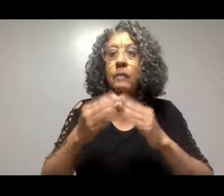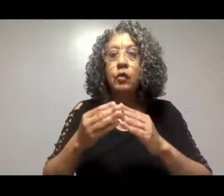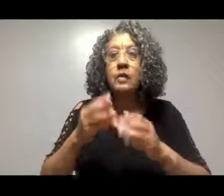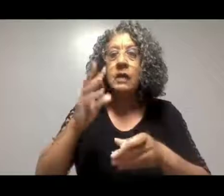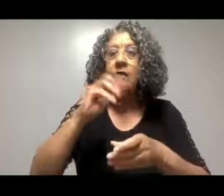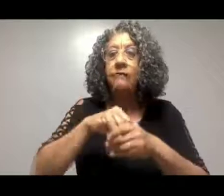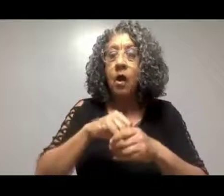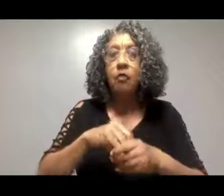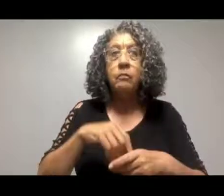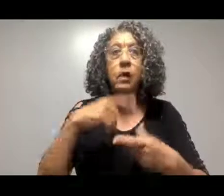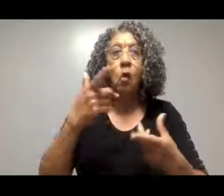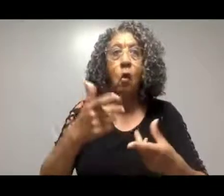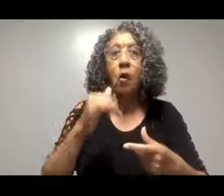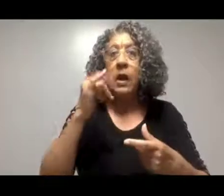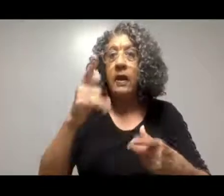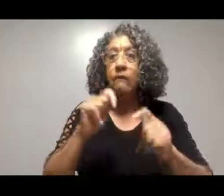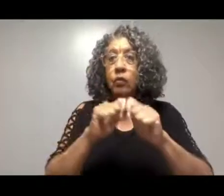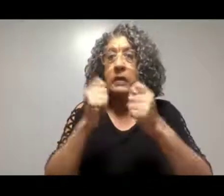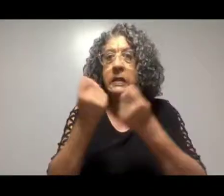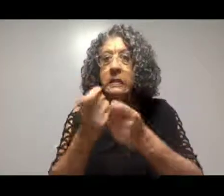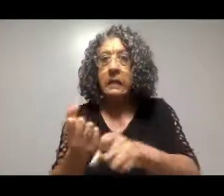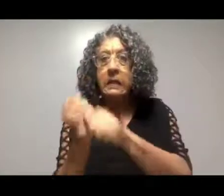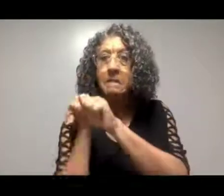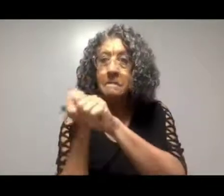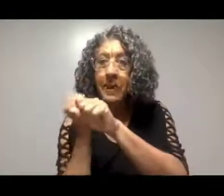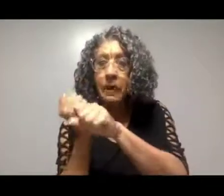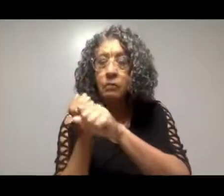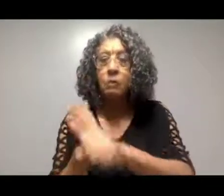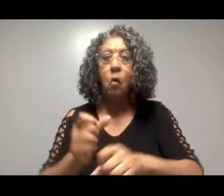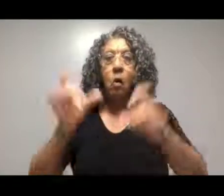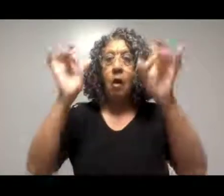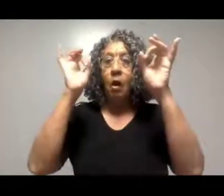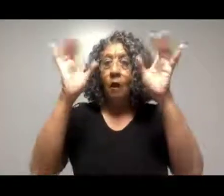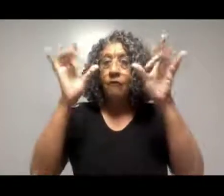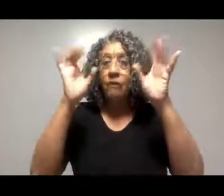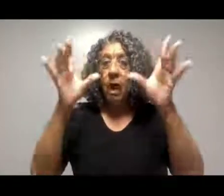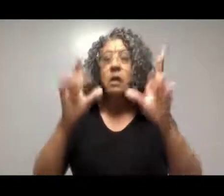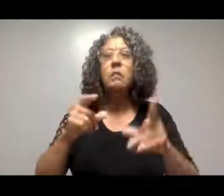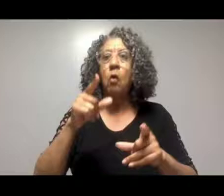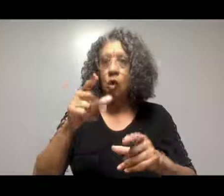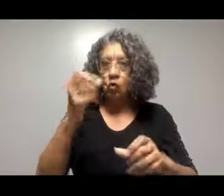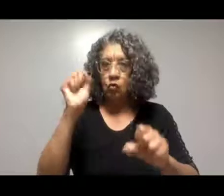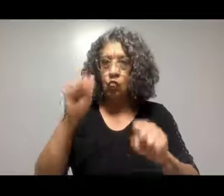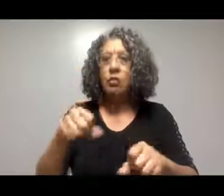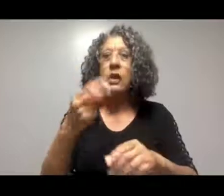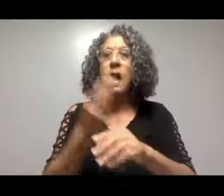or somebody at church or if you're involved in sports somebody on the team